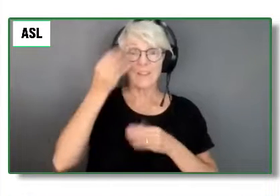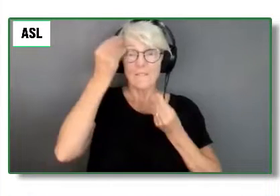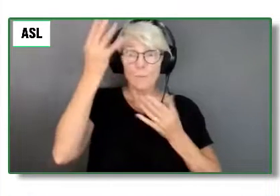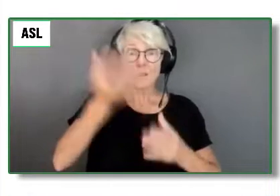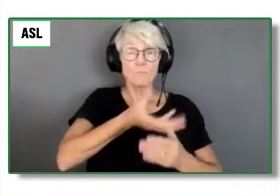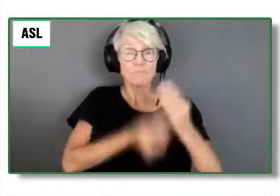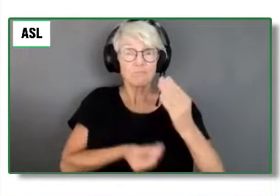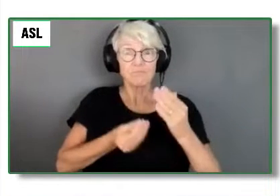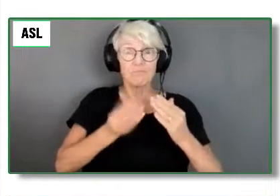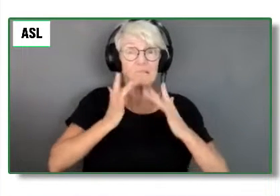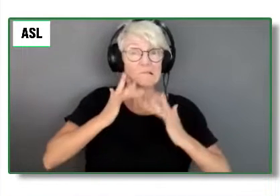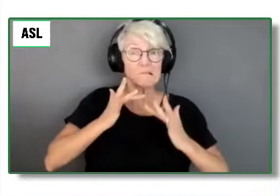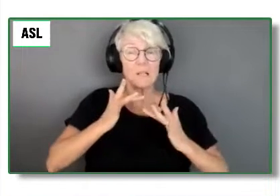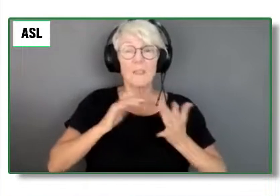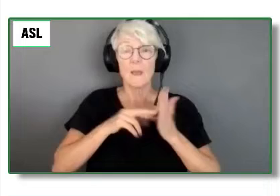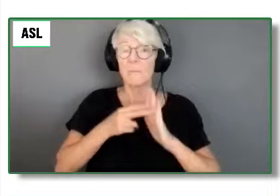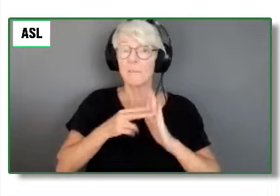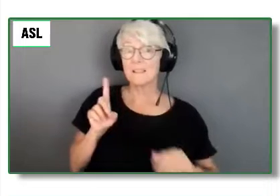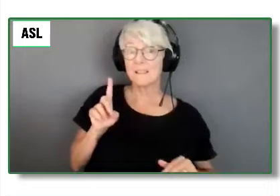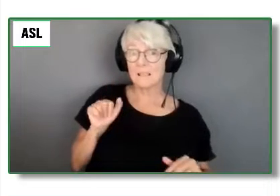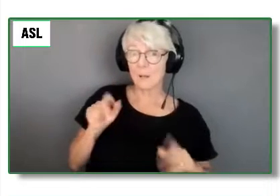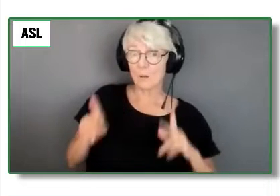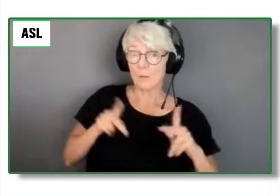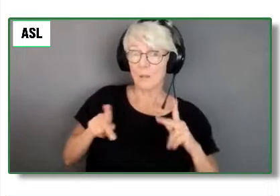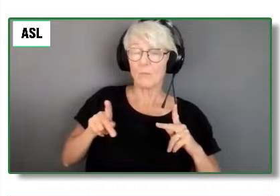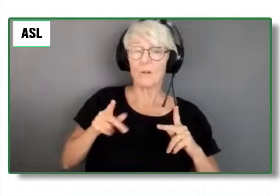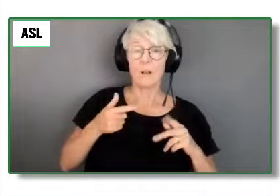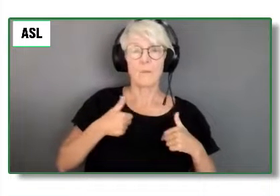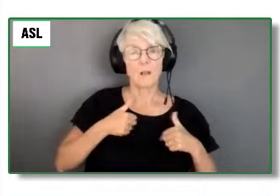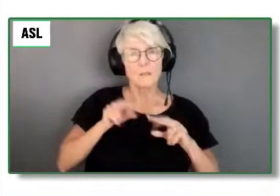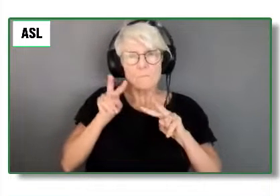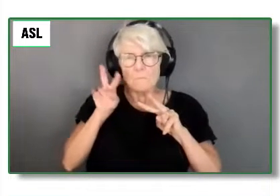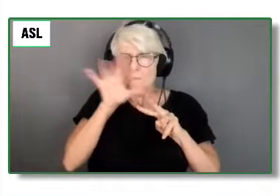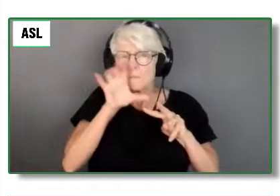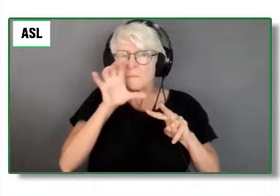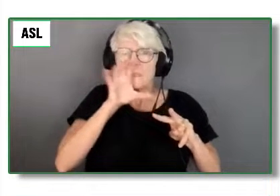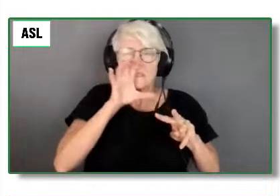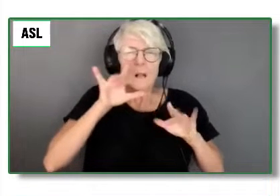disabilities must become online sleuths. We have to check out blogs, social media